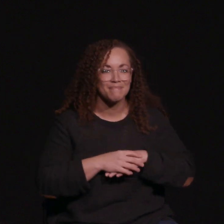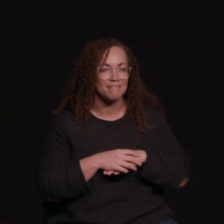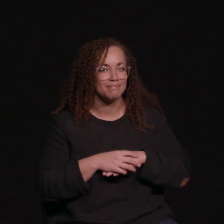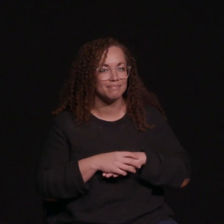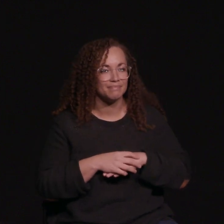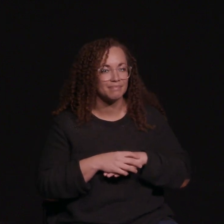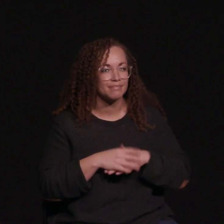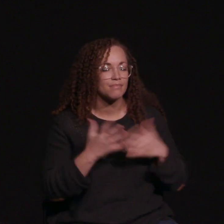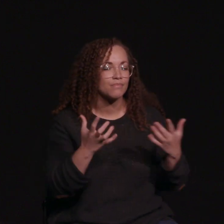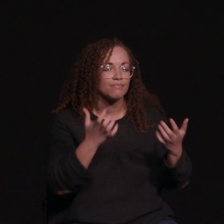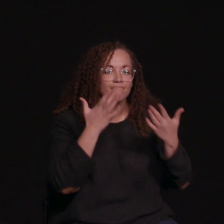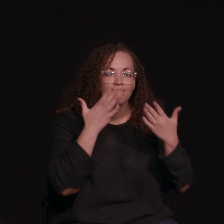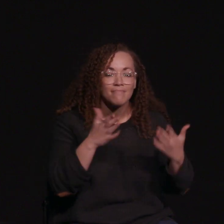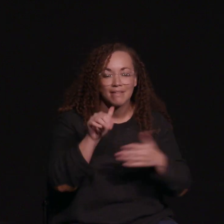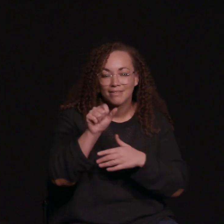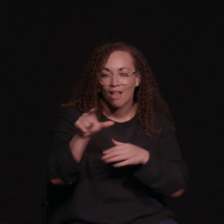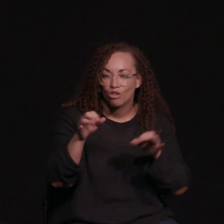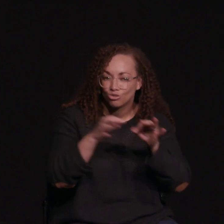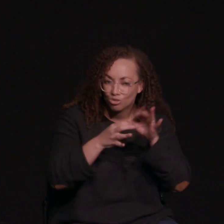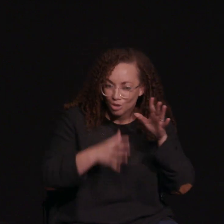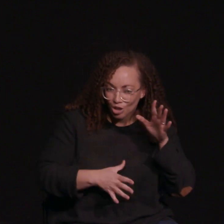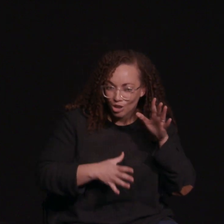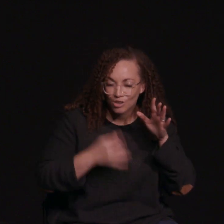I wanna thank our ASL interpreters for today,